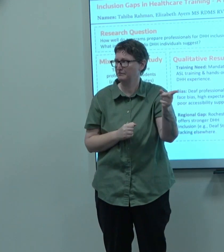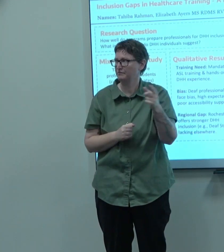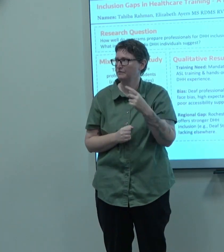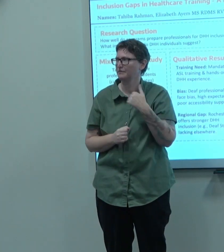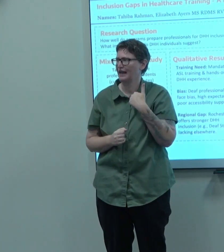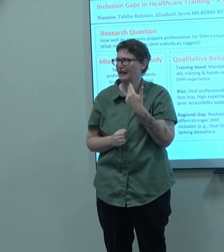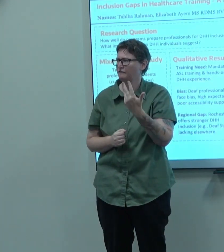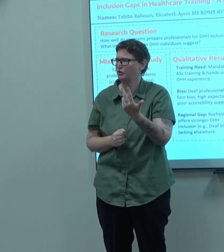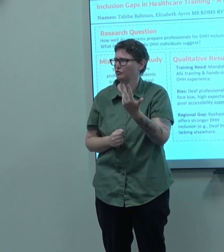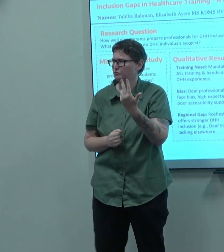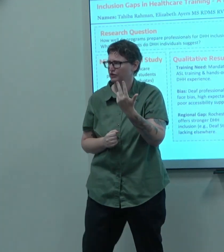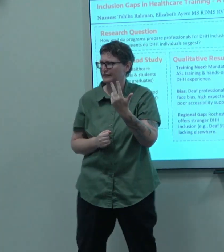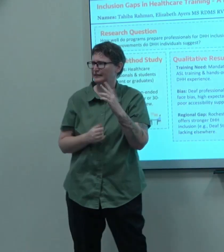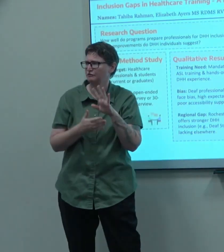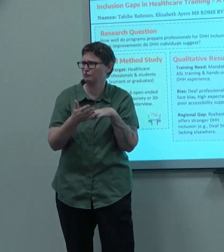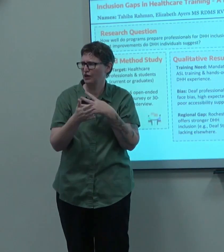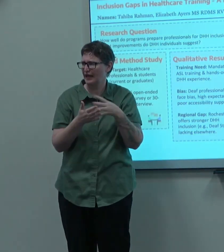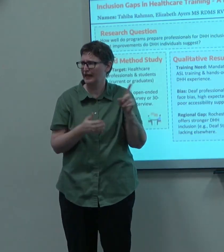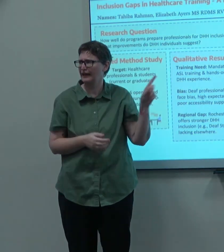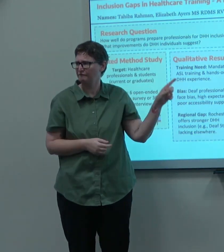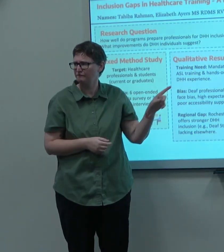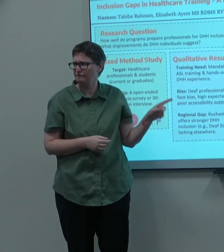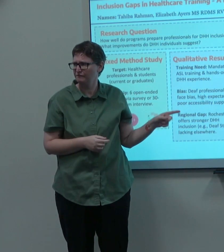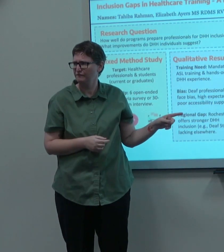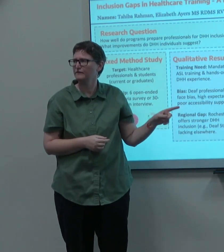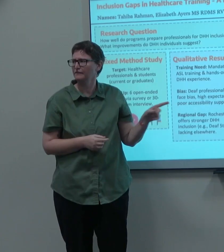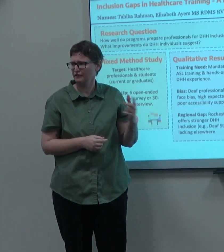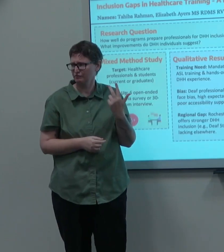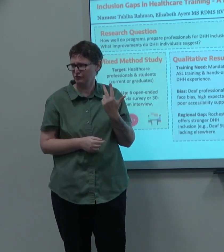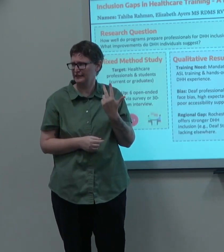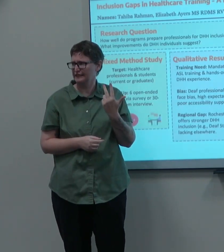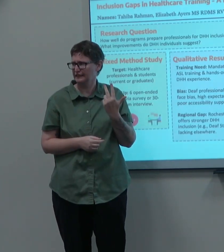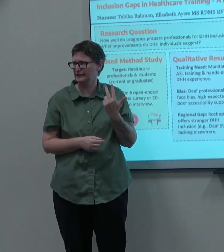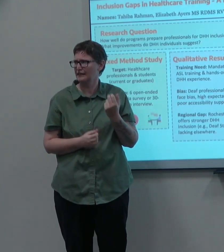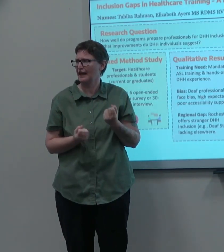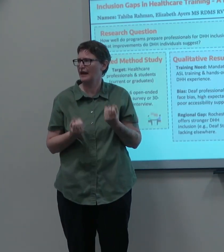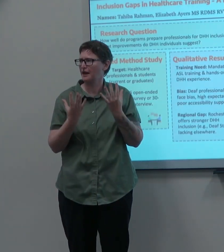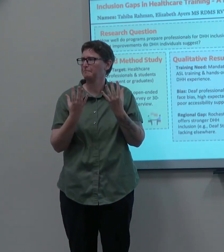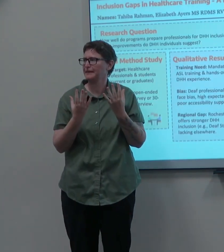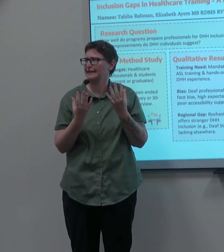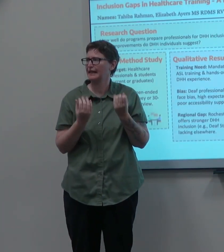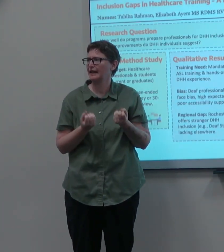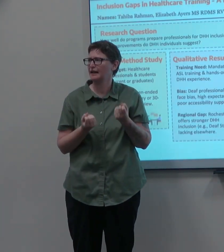For the last presentation, you had three graphs. What are the three graphs?